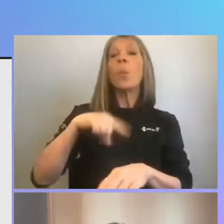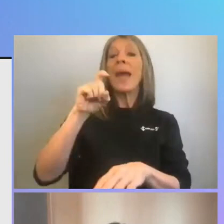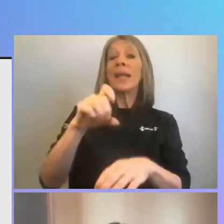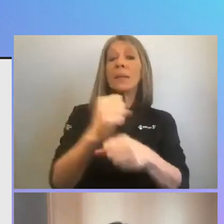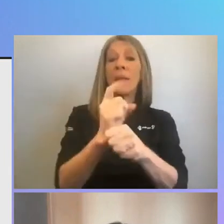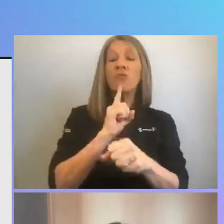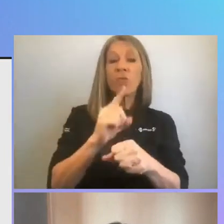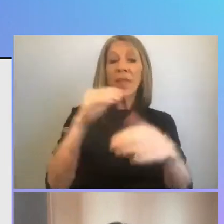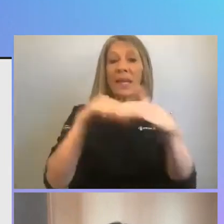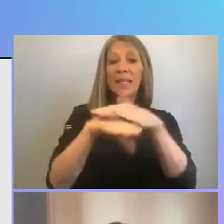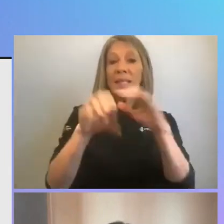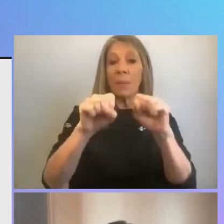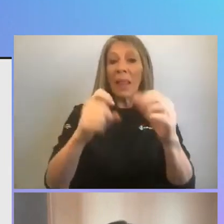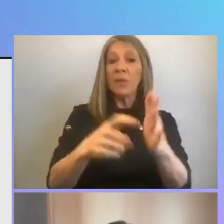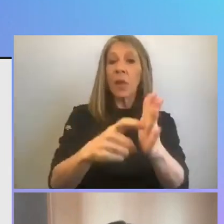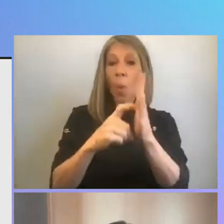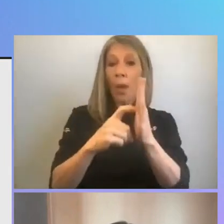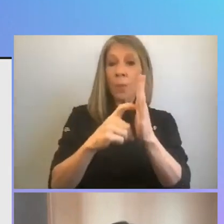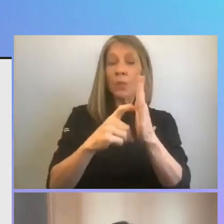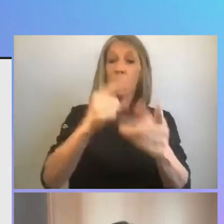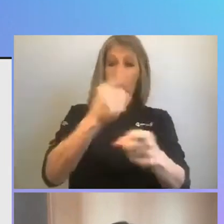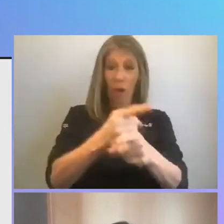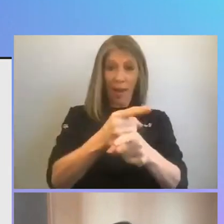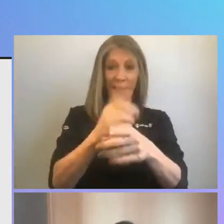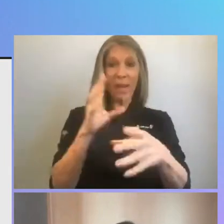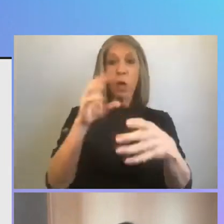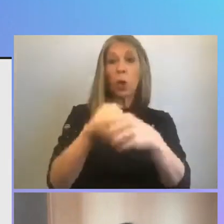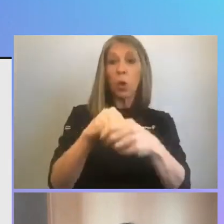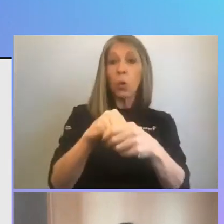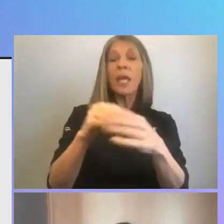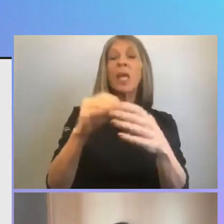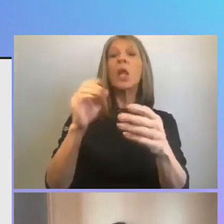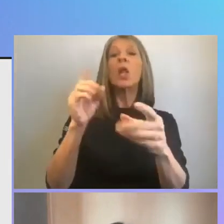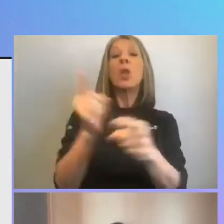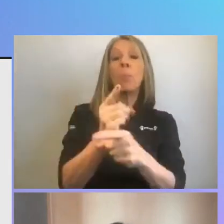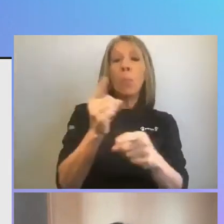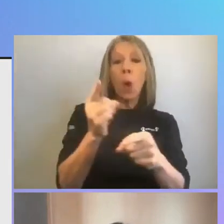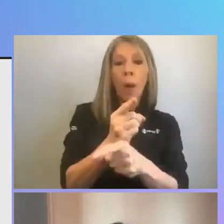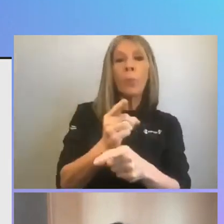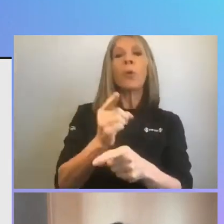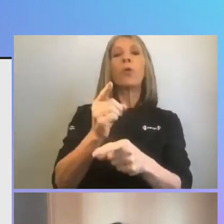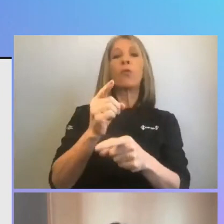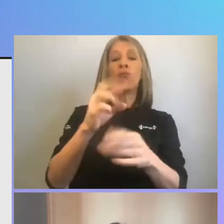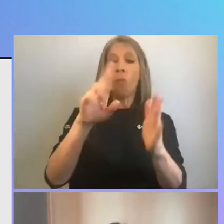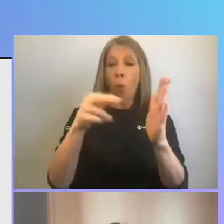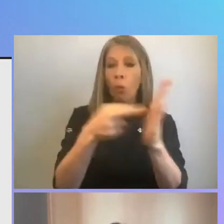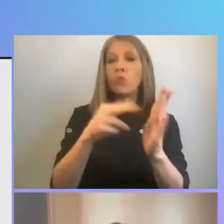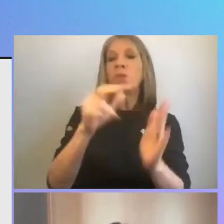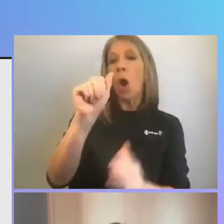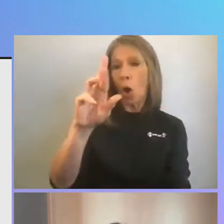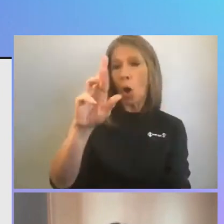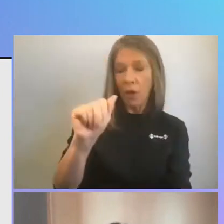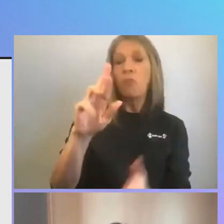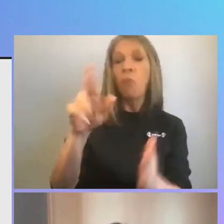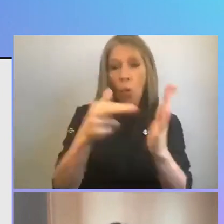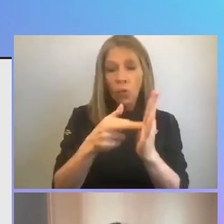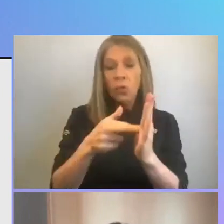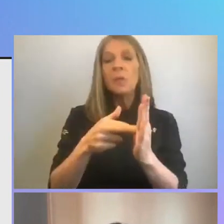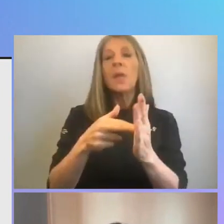requirements were correct, including the proper aria roles. And labeling, along with the maximum minimum values